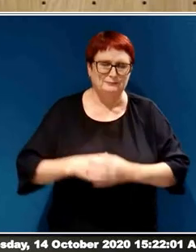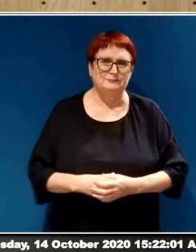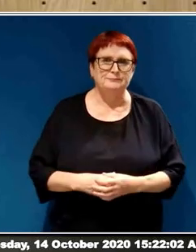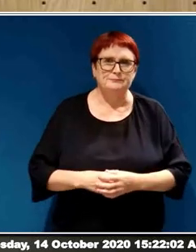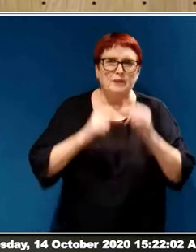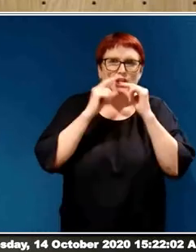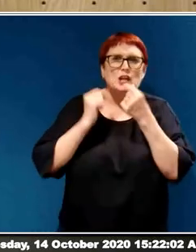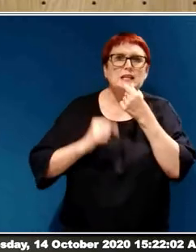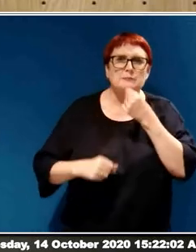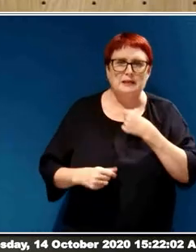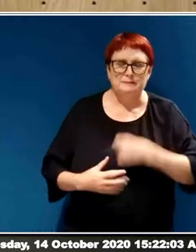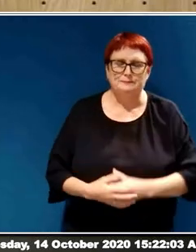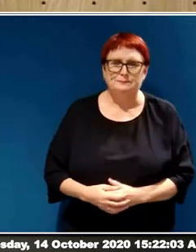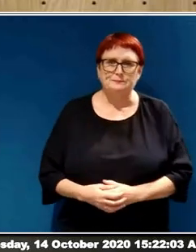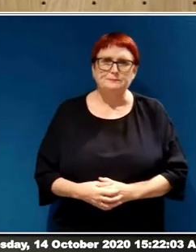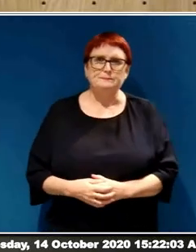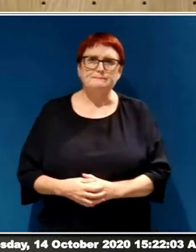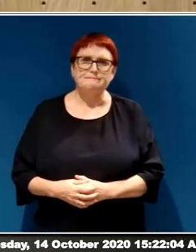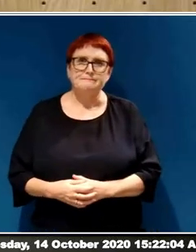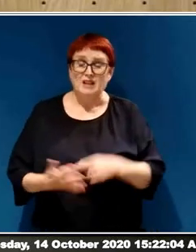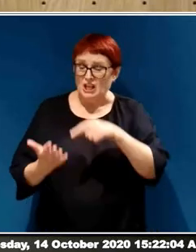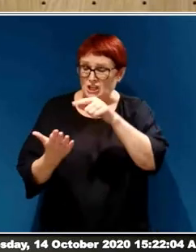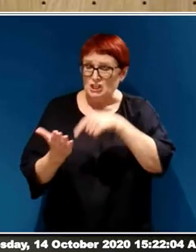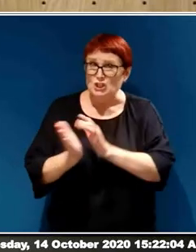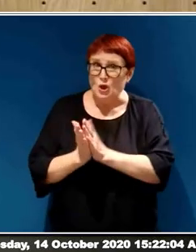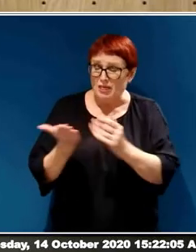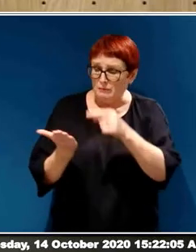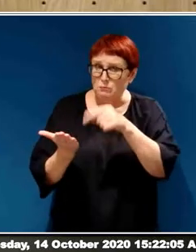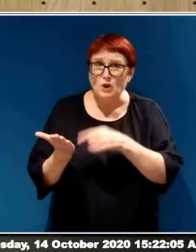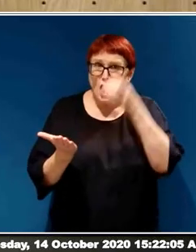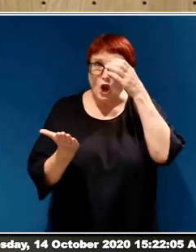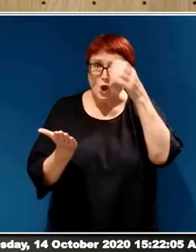were too difficult, and certainly the language is complex.